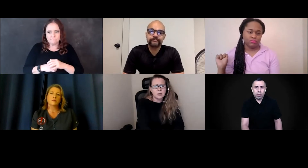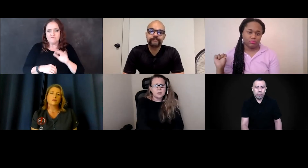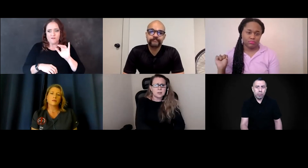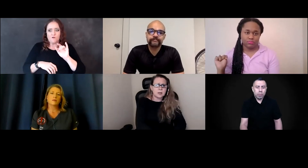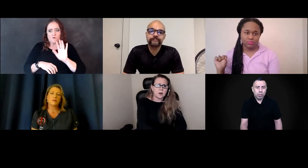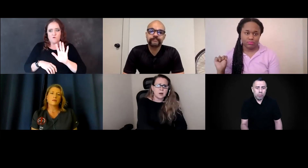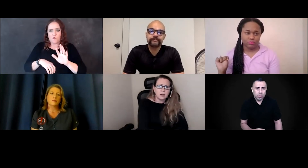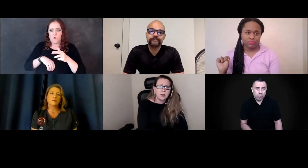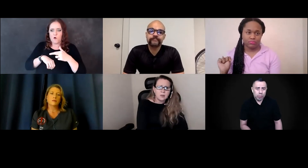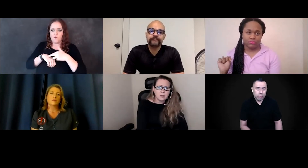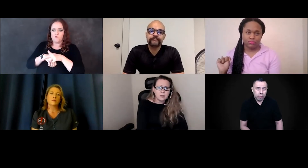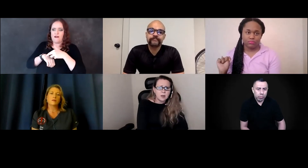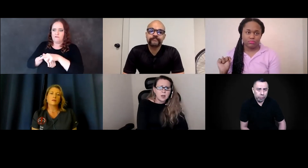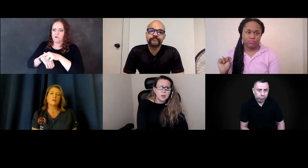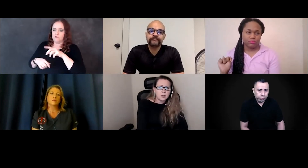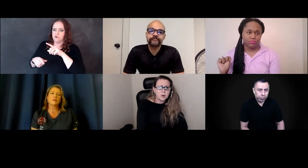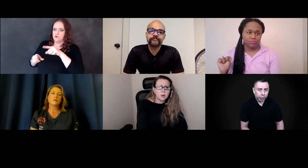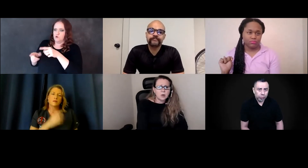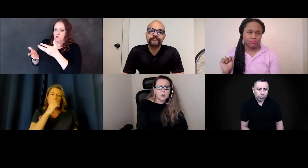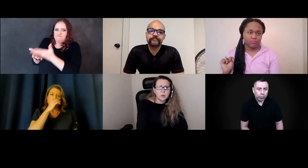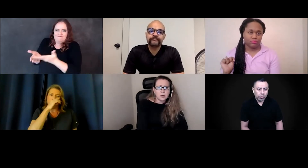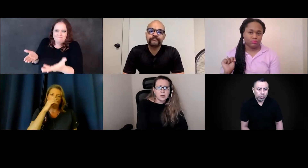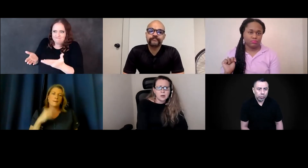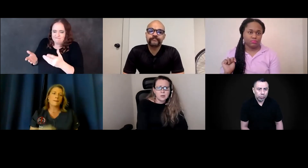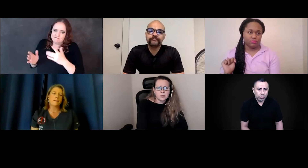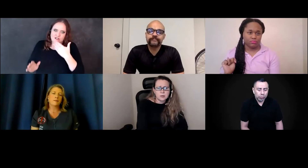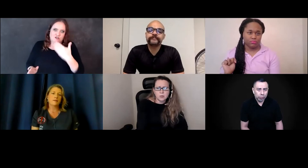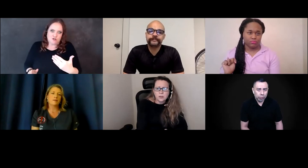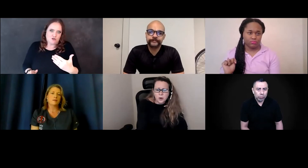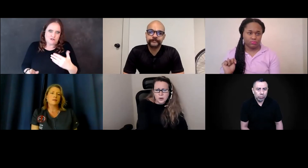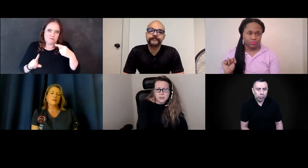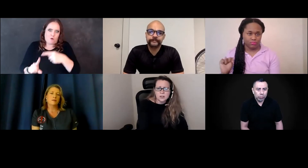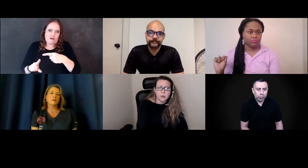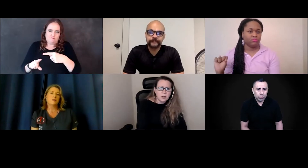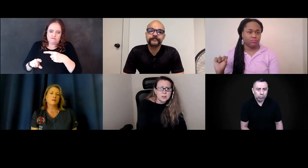Sarah Brown: You're referring to different references and agencies.